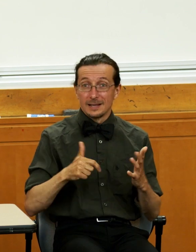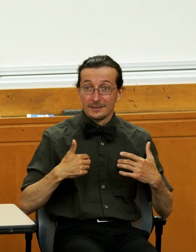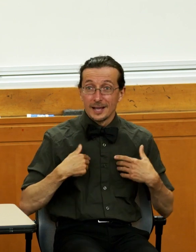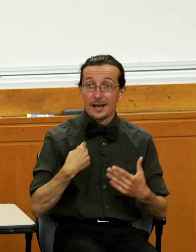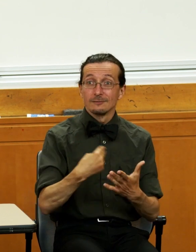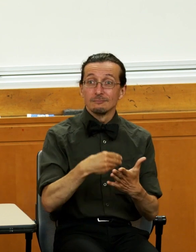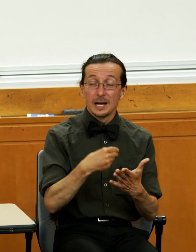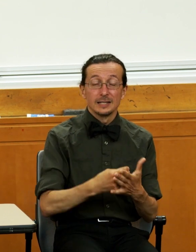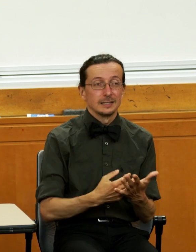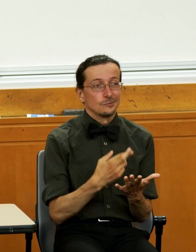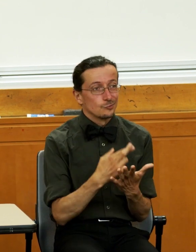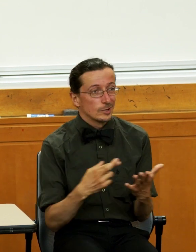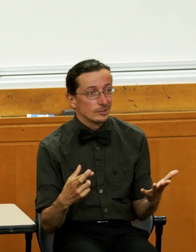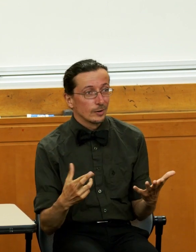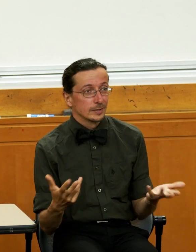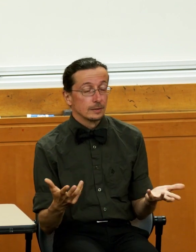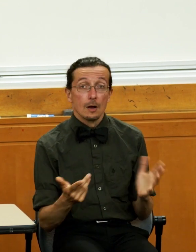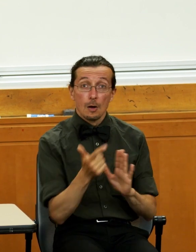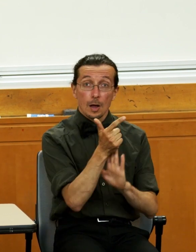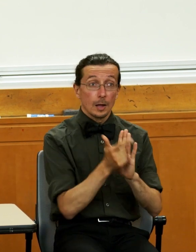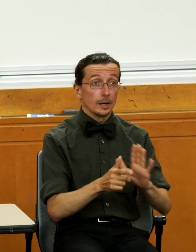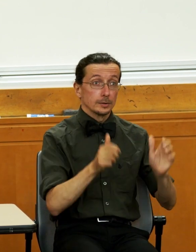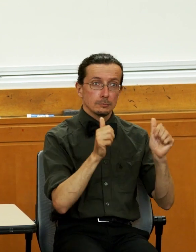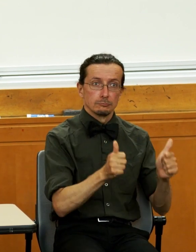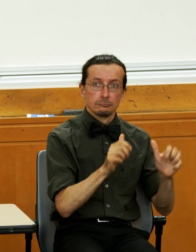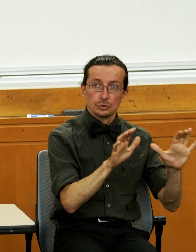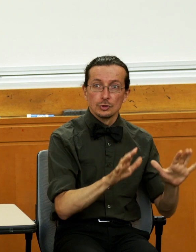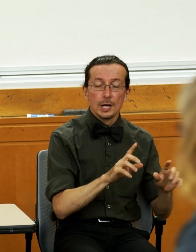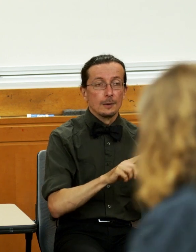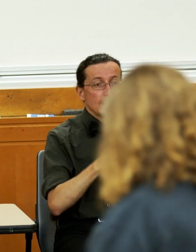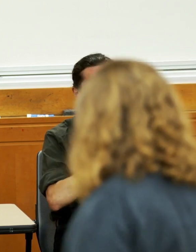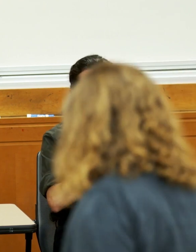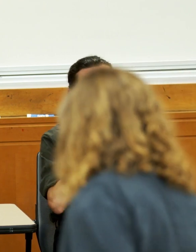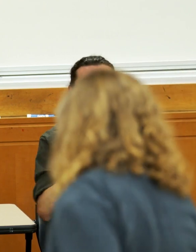so laws are great, but enforcement of laws and actually being able to take advantage of laws